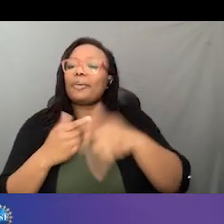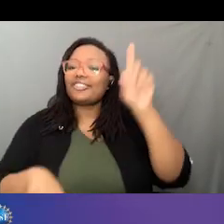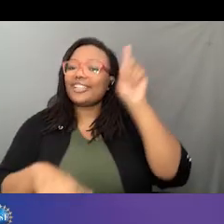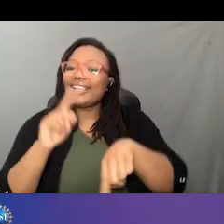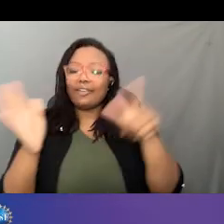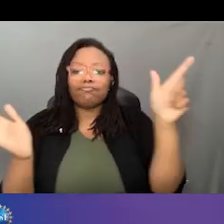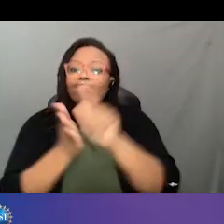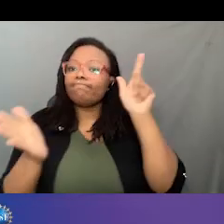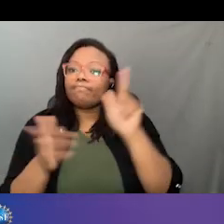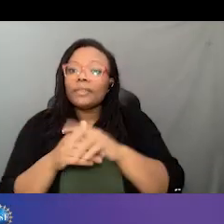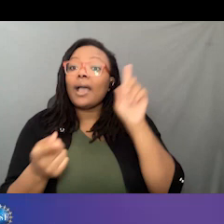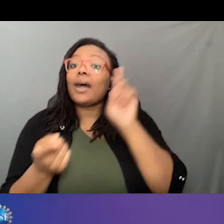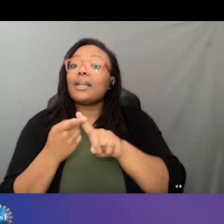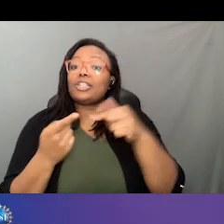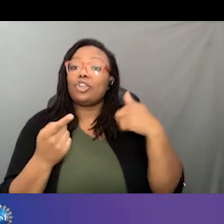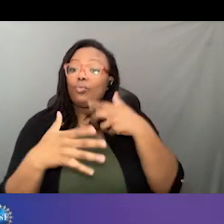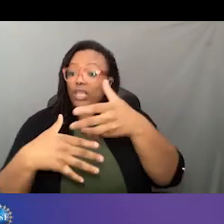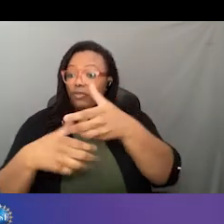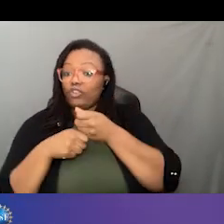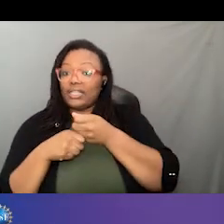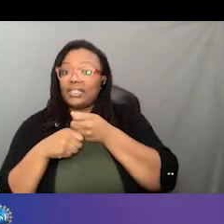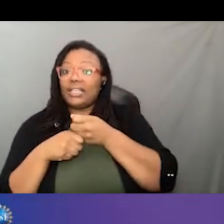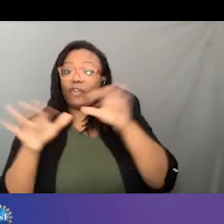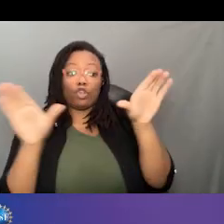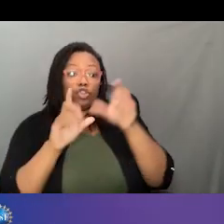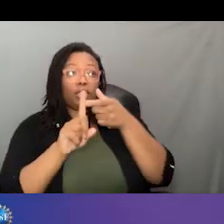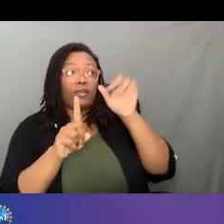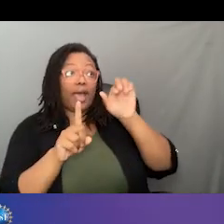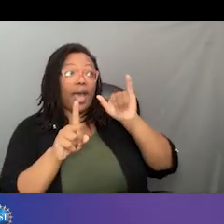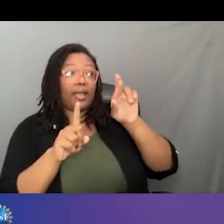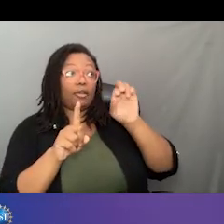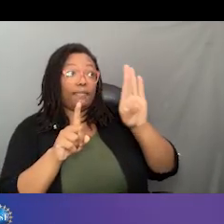You cannot work with human subjects until we receive a certification from the IRB,